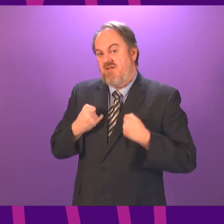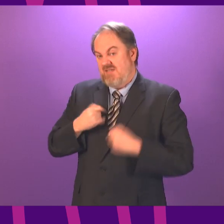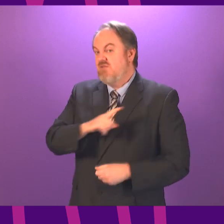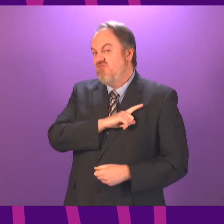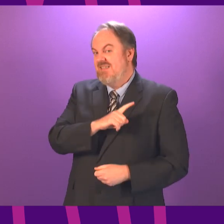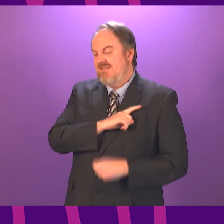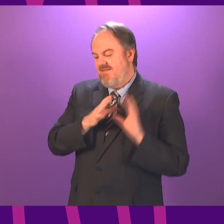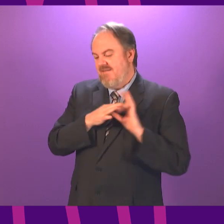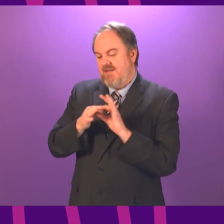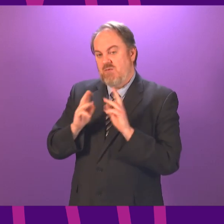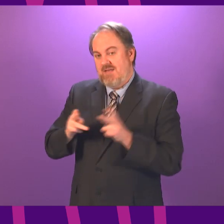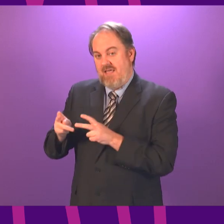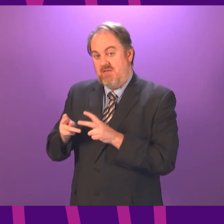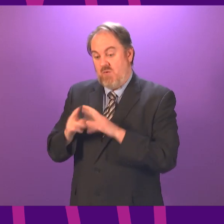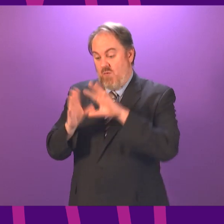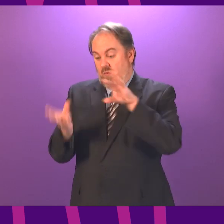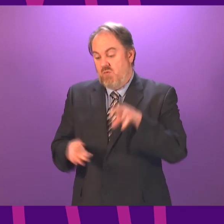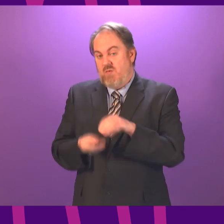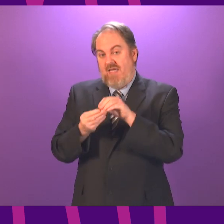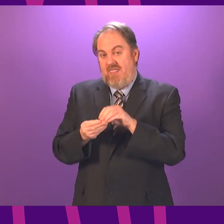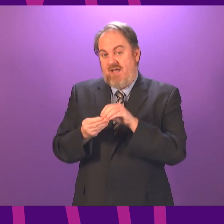by Sunday, the total number of registered deaths that have been attributed to Covid